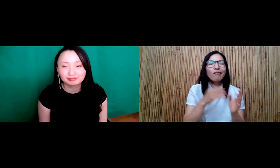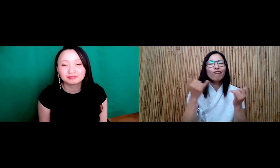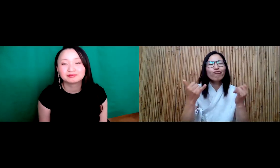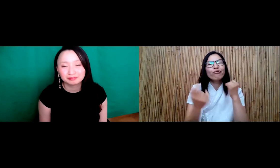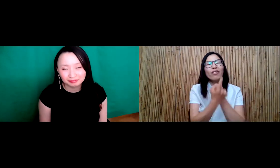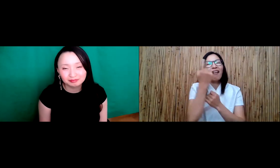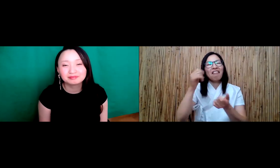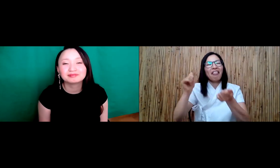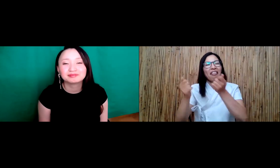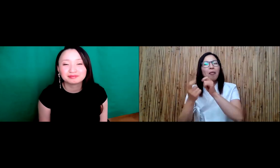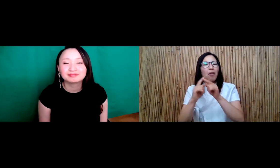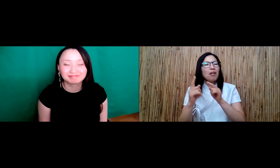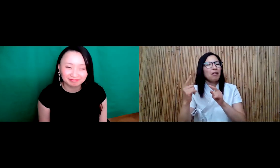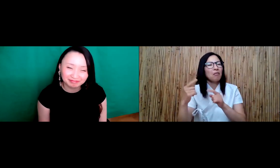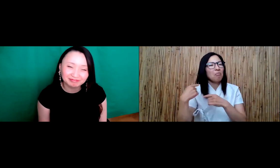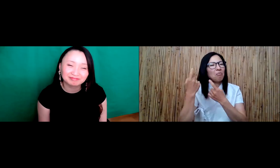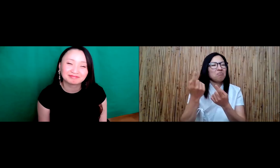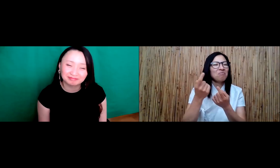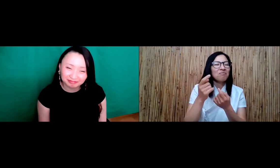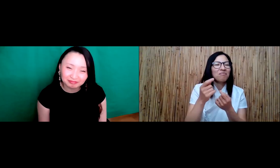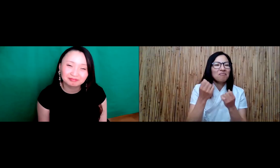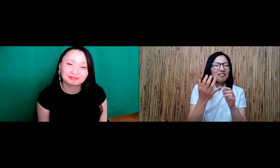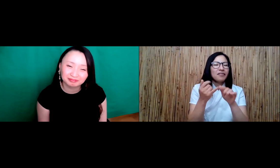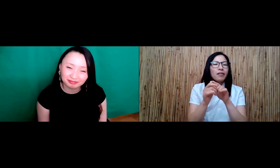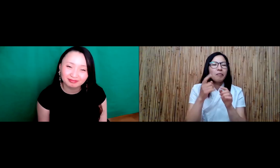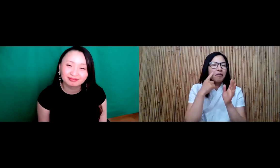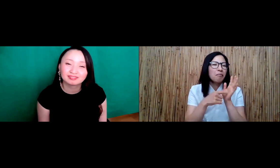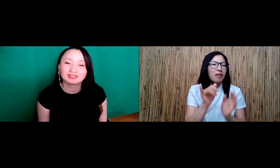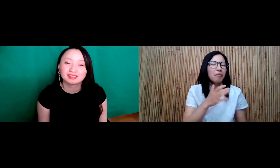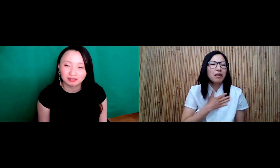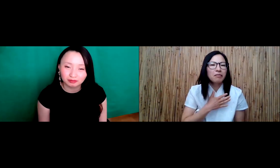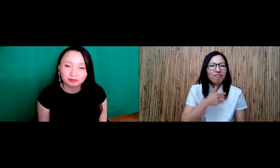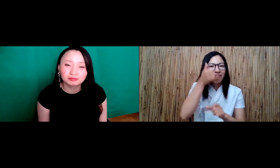for increasing sign language rules. And today, the rules a little bit more flexible.